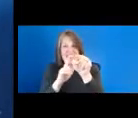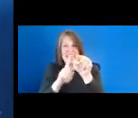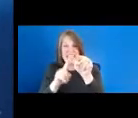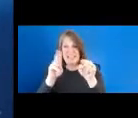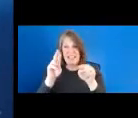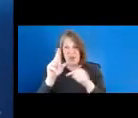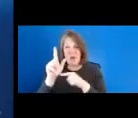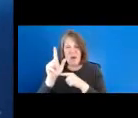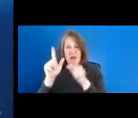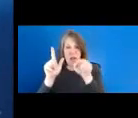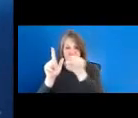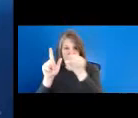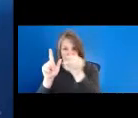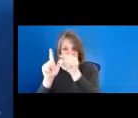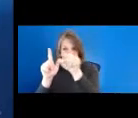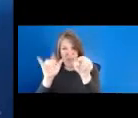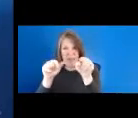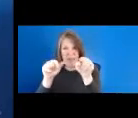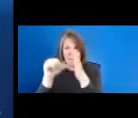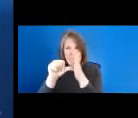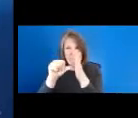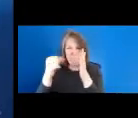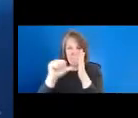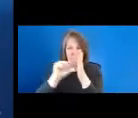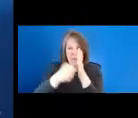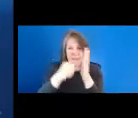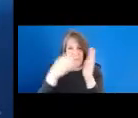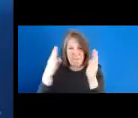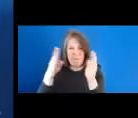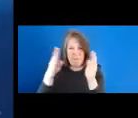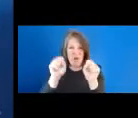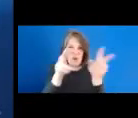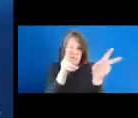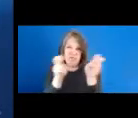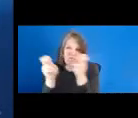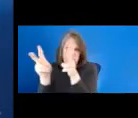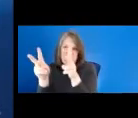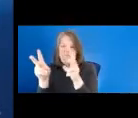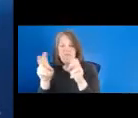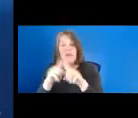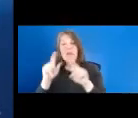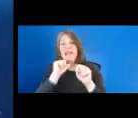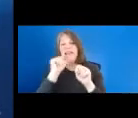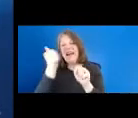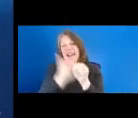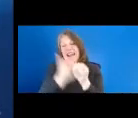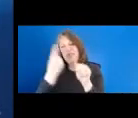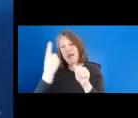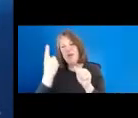actually up here. So you can also just copy and paste that, but not everybody is aware